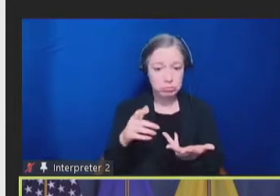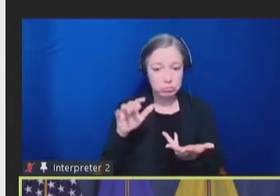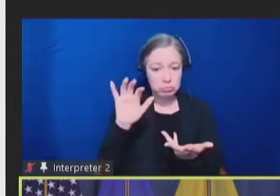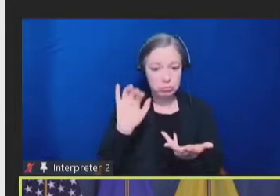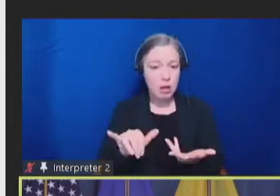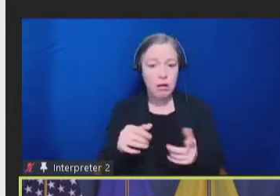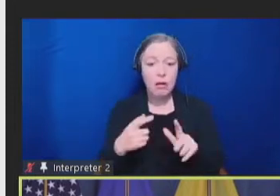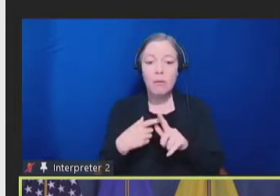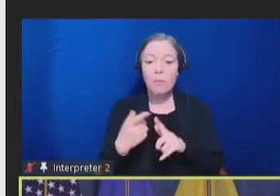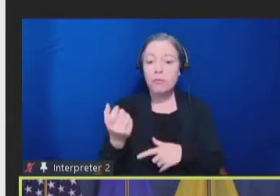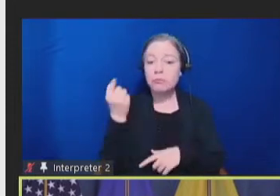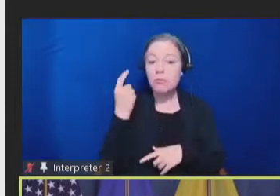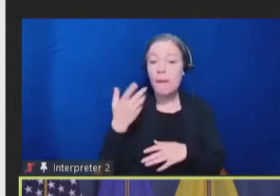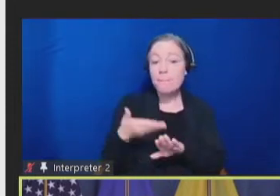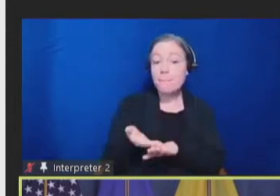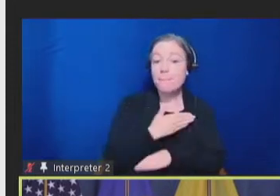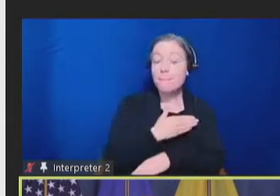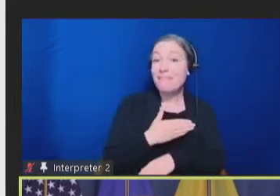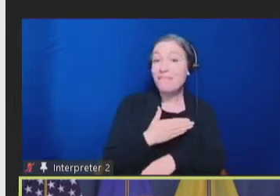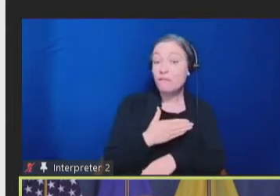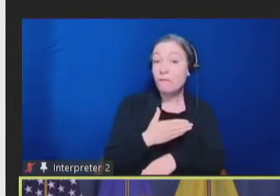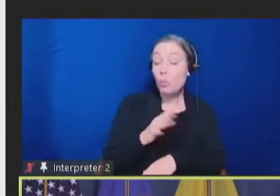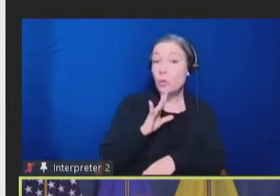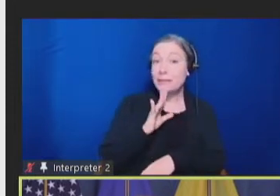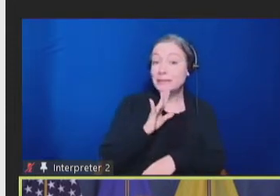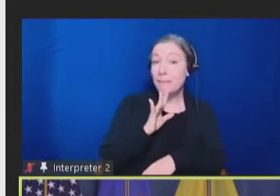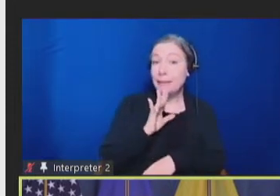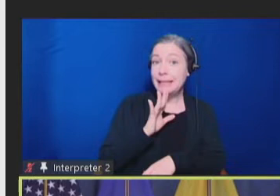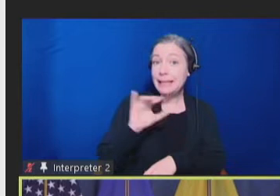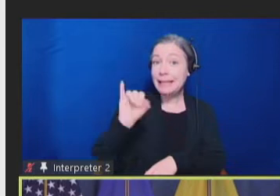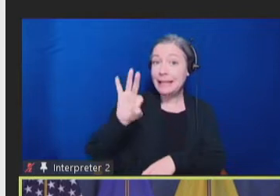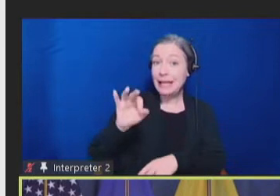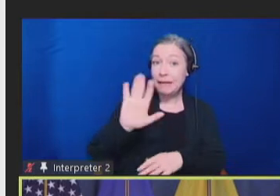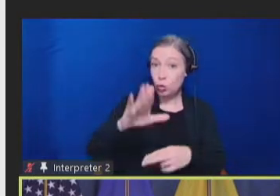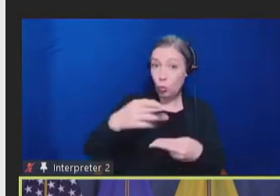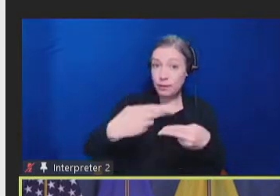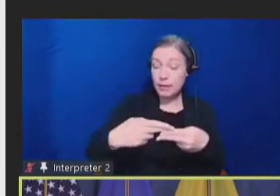identify themselves before speaking if I didn't acknowledge you by name before giving you the floor.